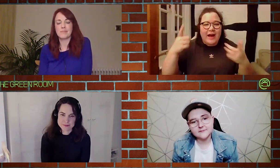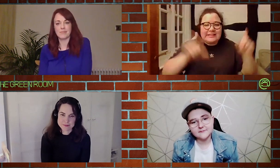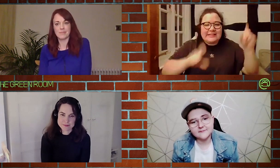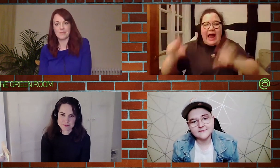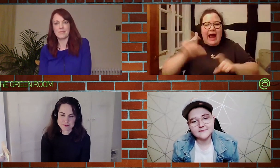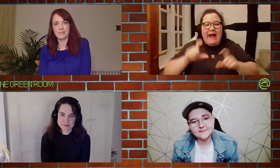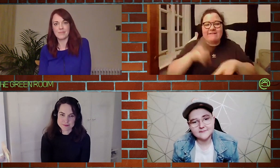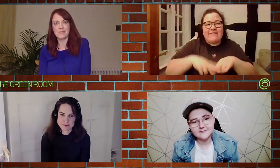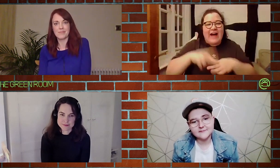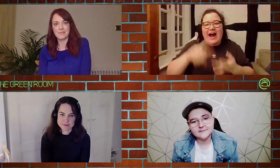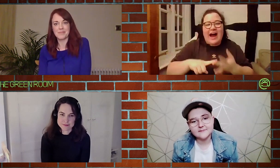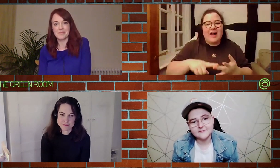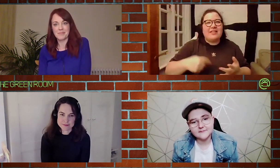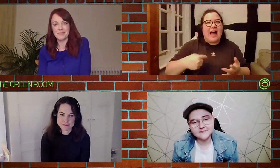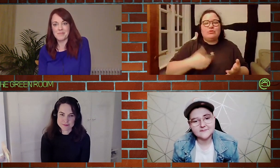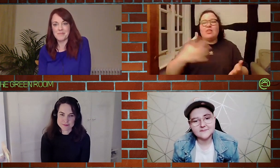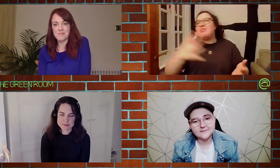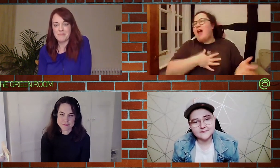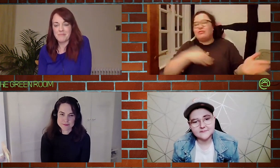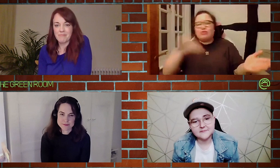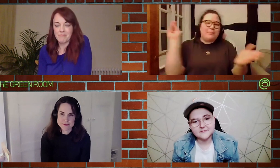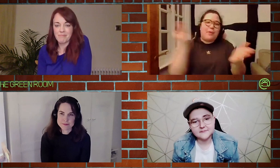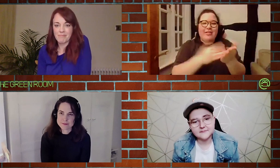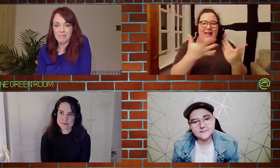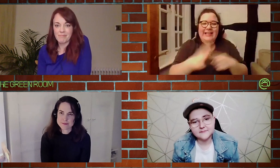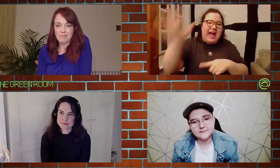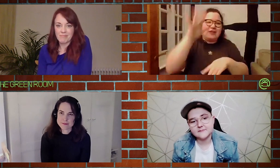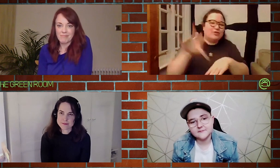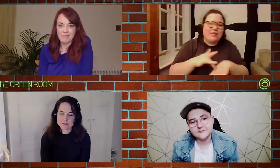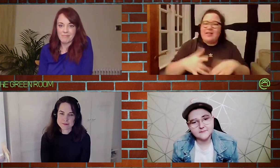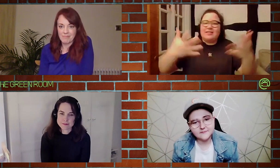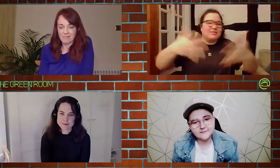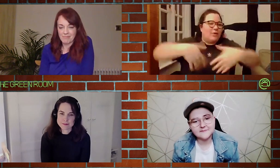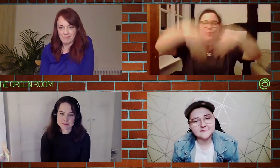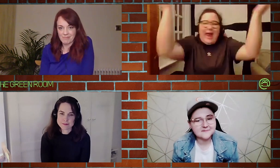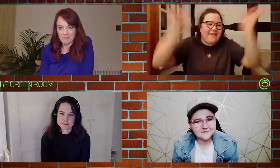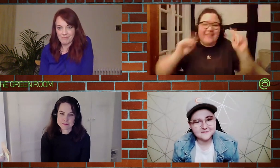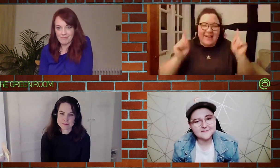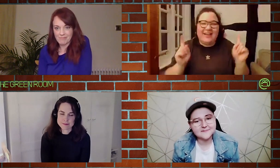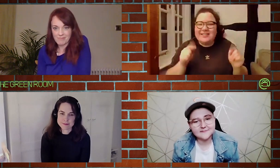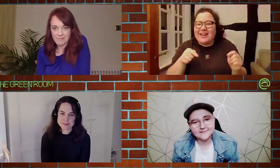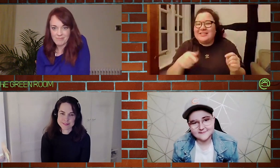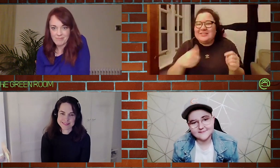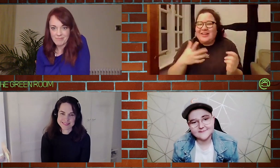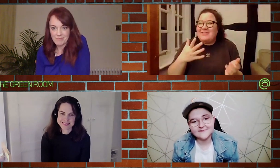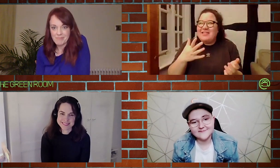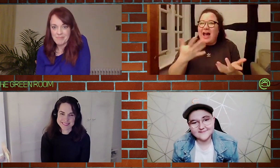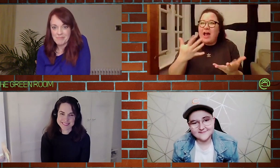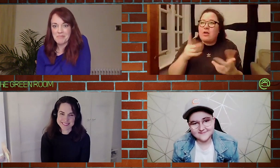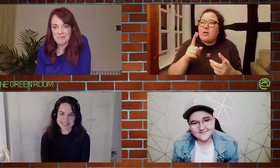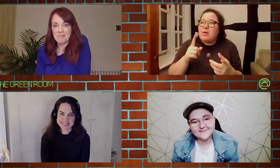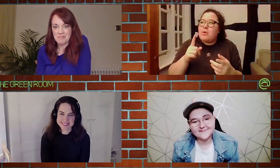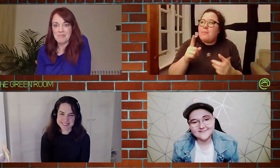it's like a dystopian future sci-fi, you know, I'd love to put that on at the National Theatre or wherever.